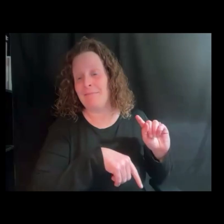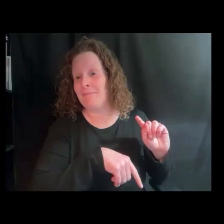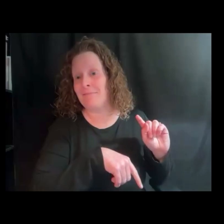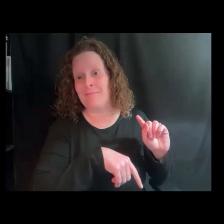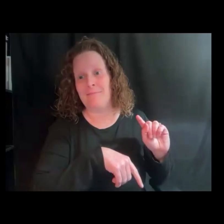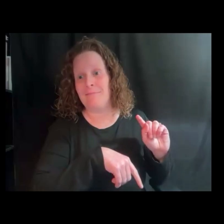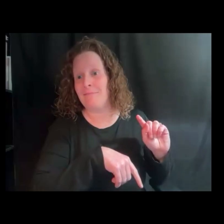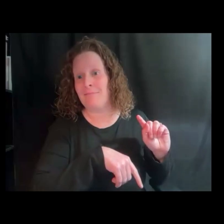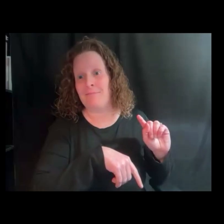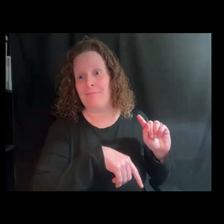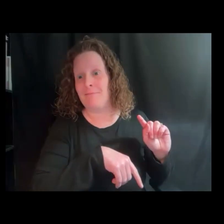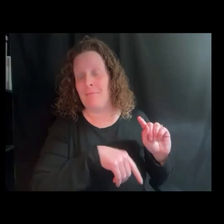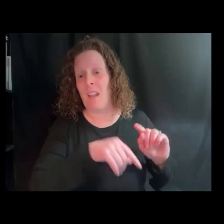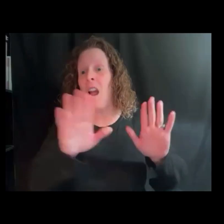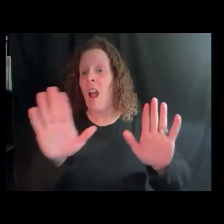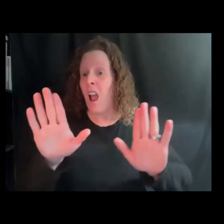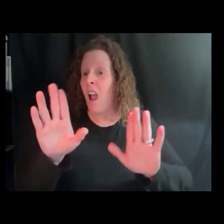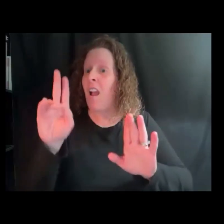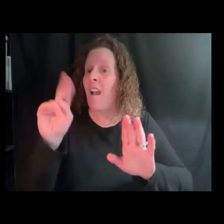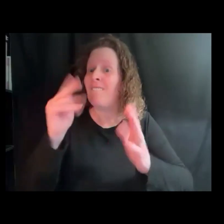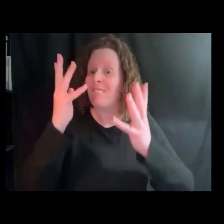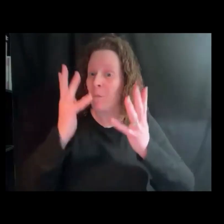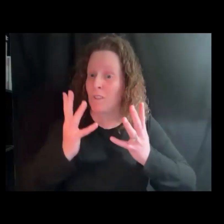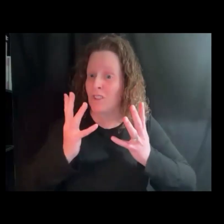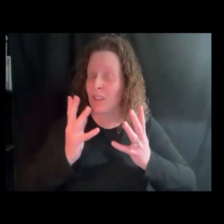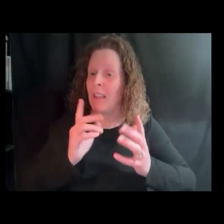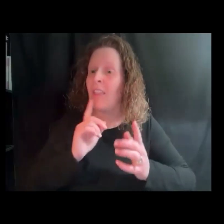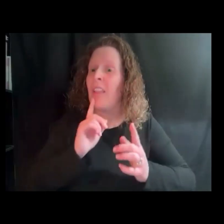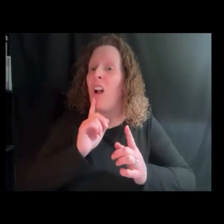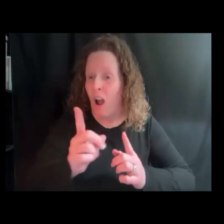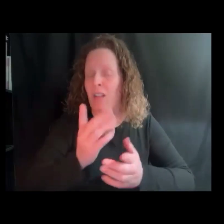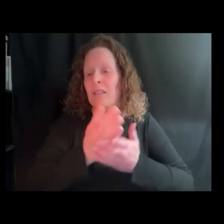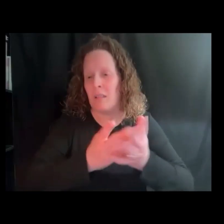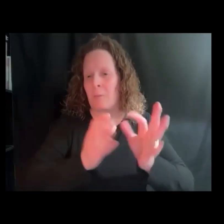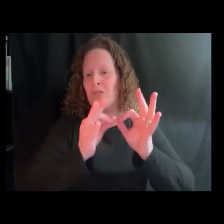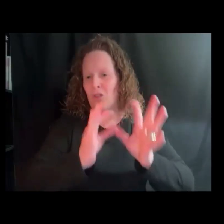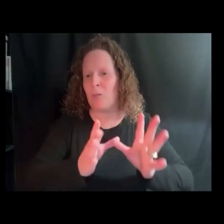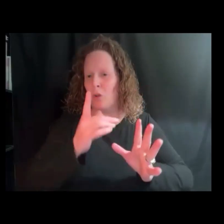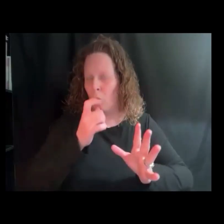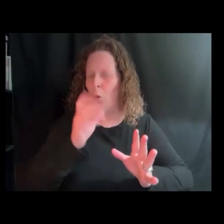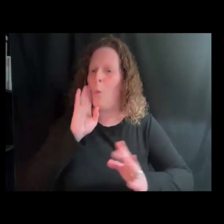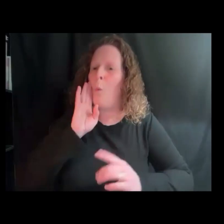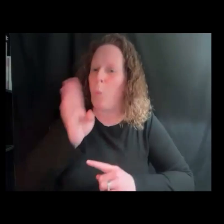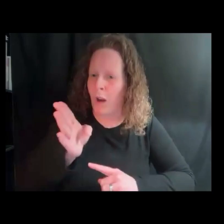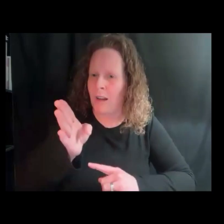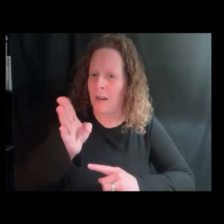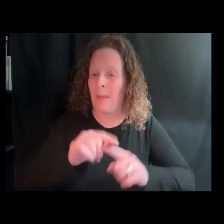right to say I am not a certified teacher. I cannot teach this student. Unfortunately there are some